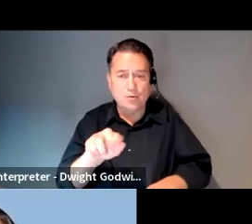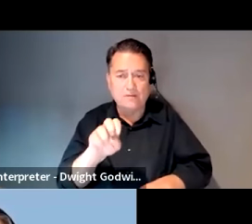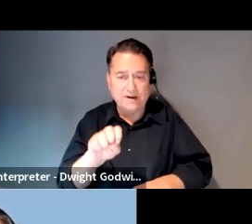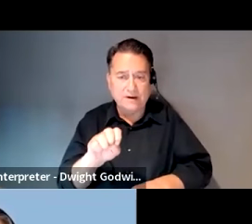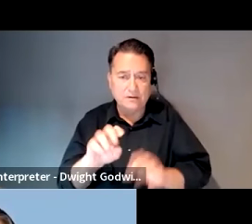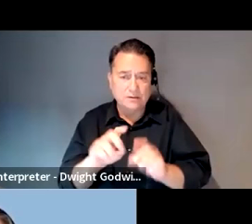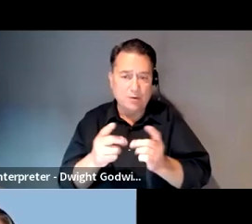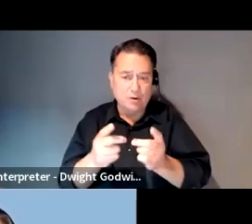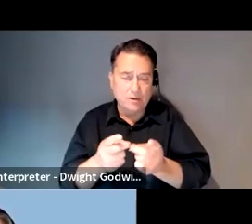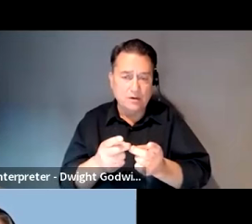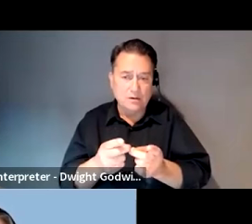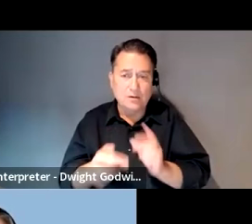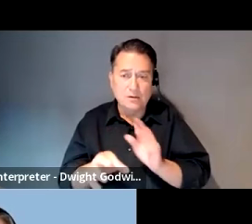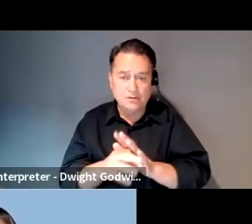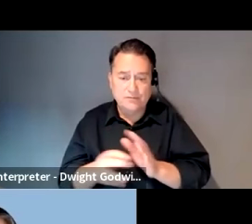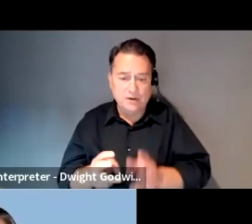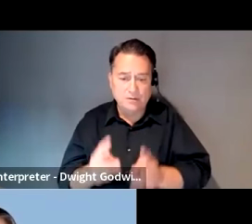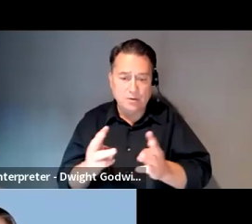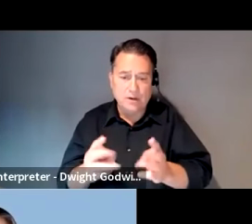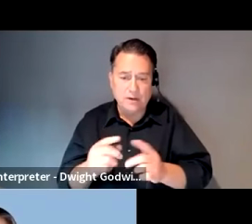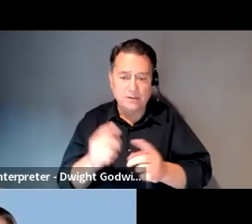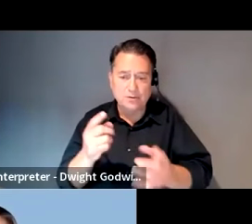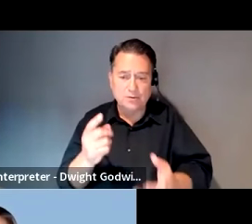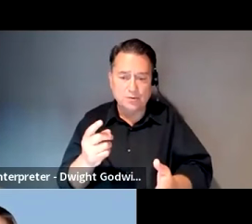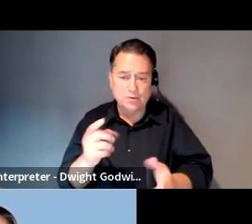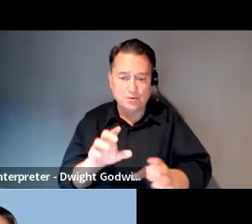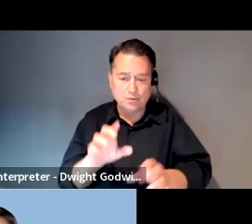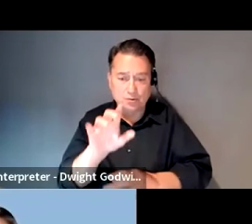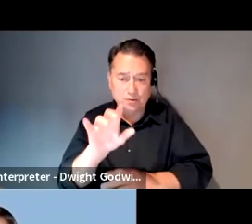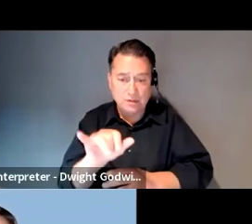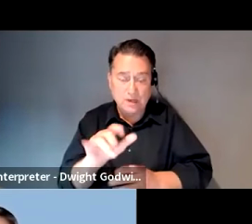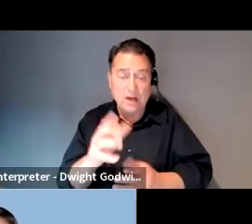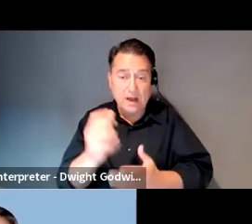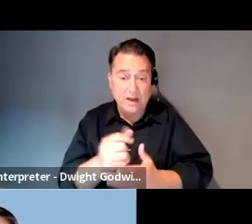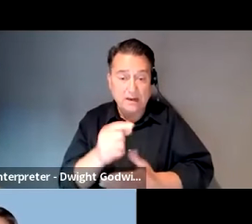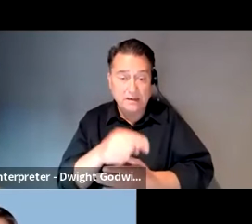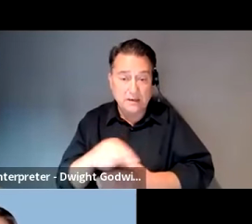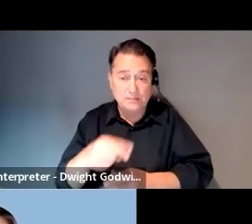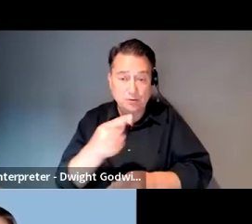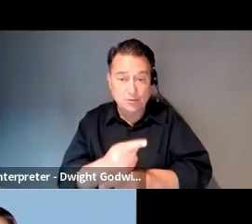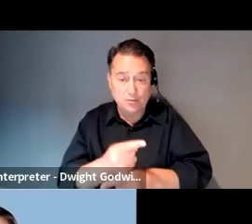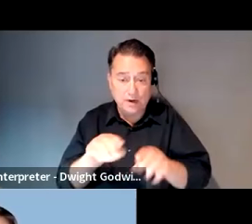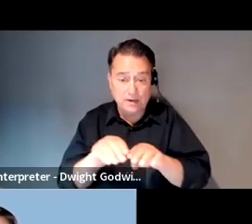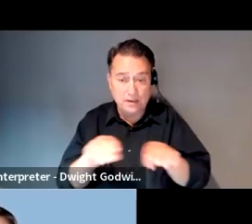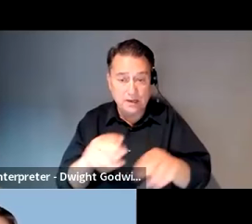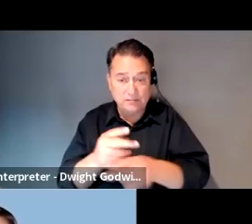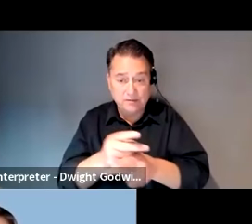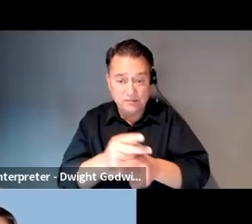to find a way to do that and get them to the correct level of care. 'Cause when we have somebody